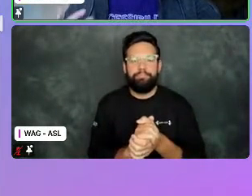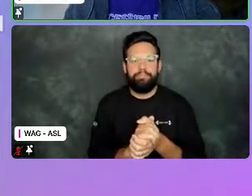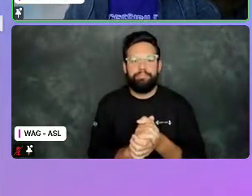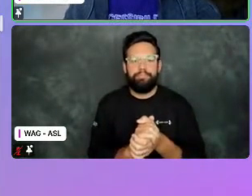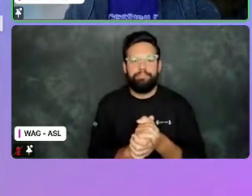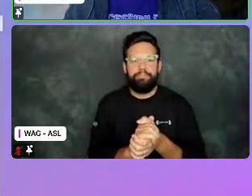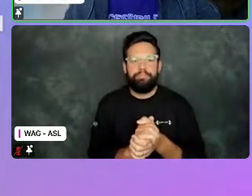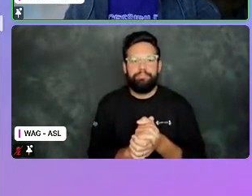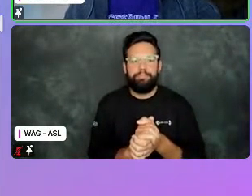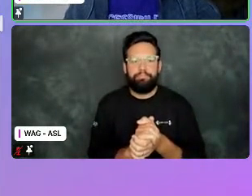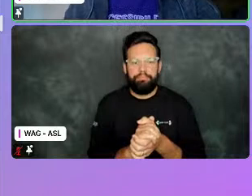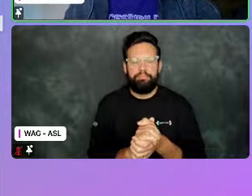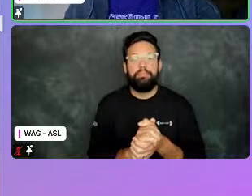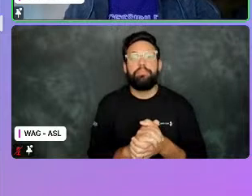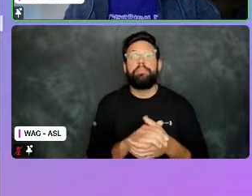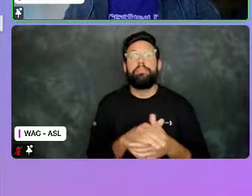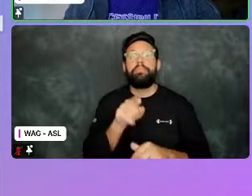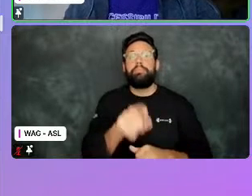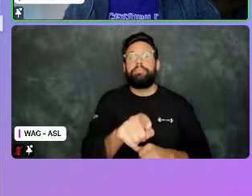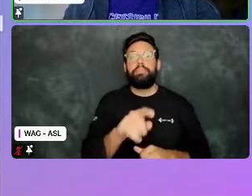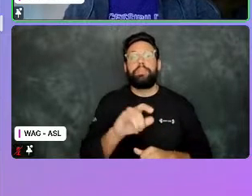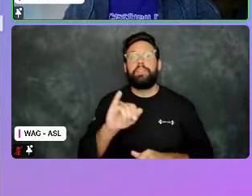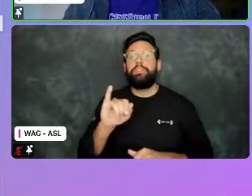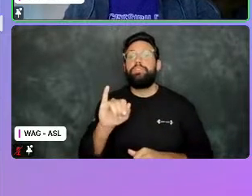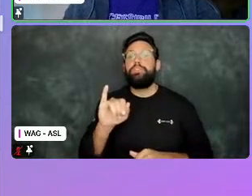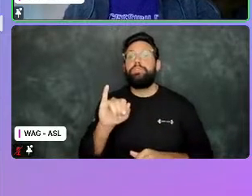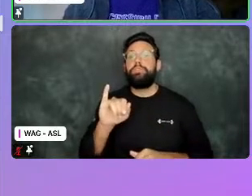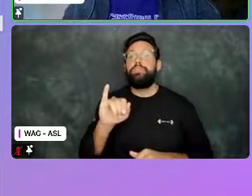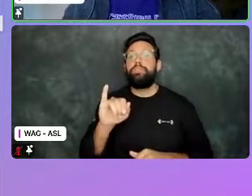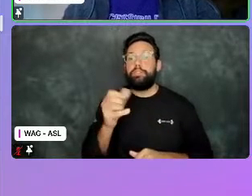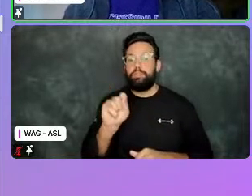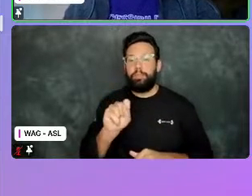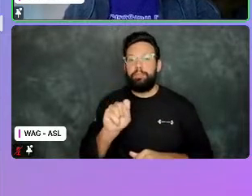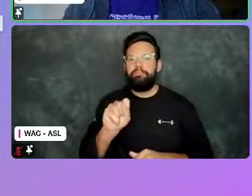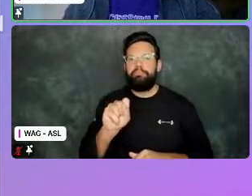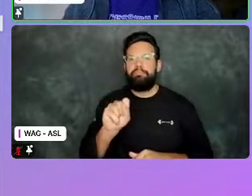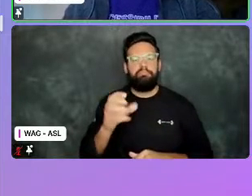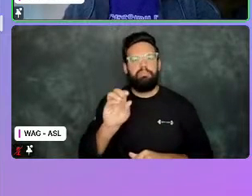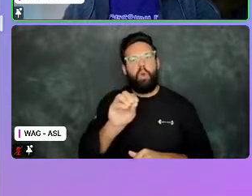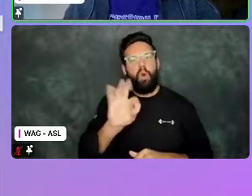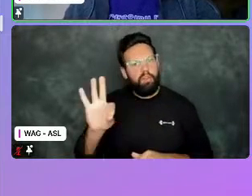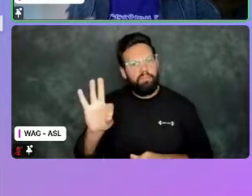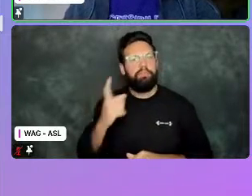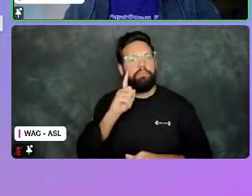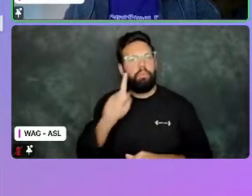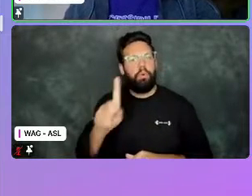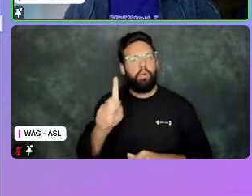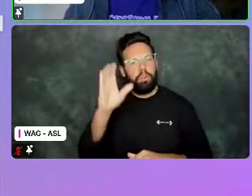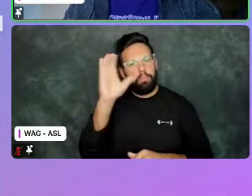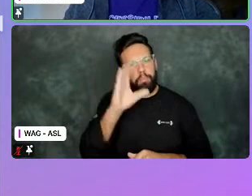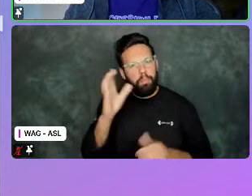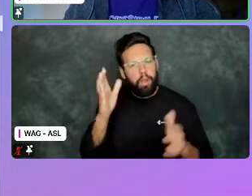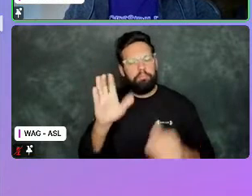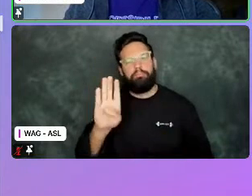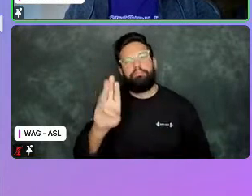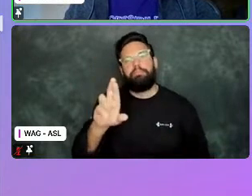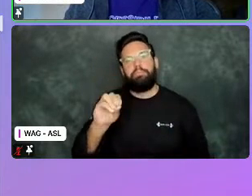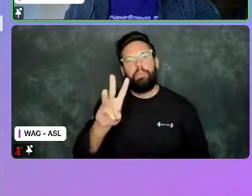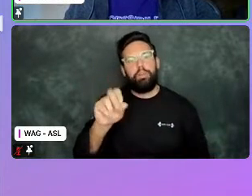checkbox not checked. Send button check check. [>>] OK so right now I have Javascript disabled in the browser